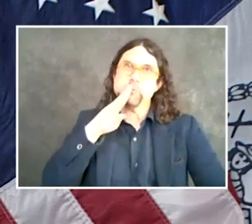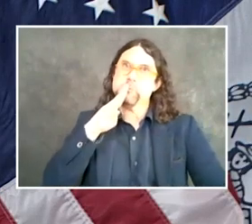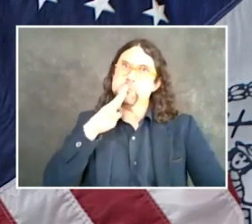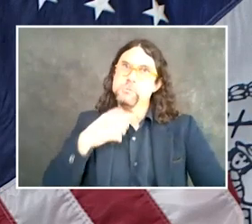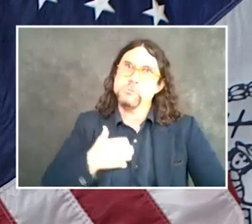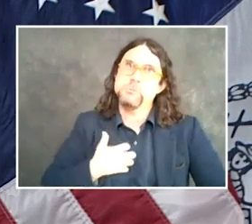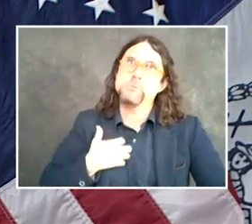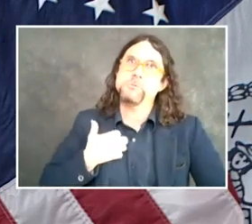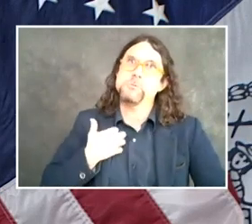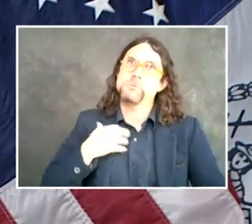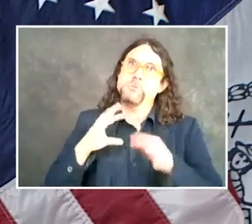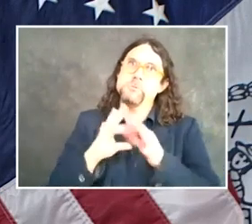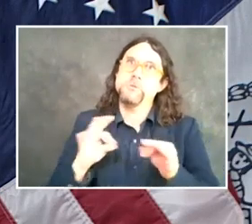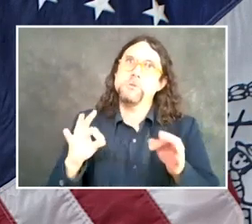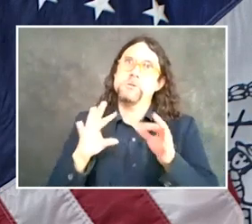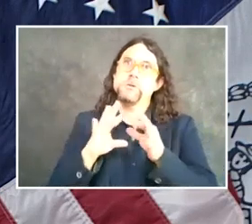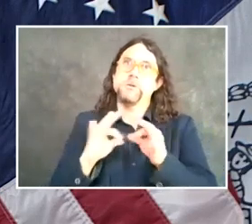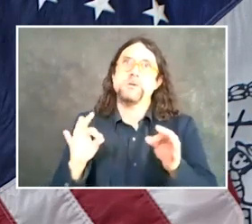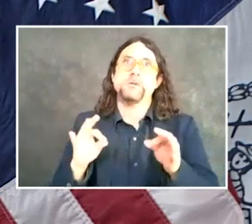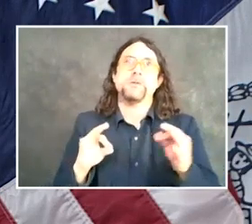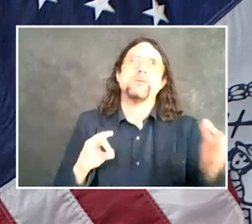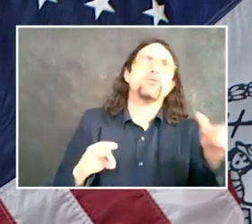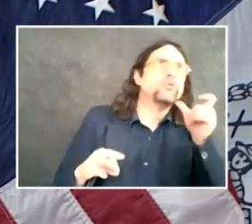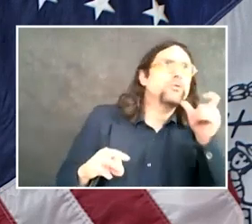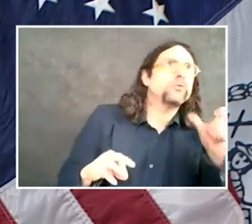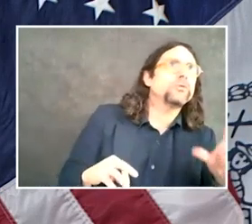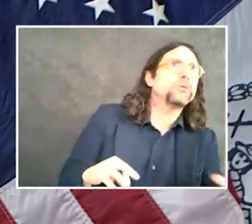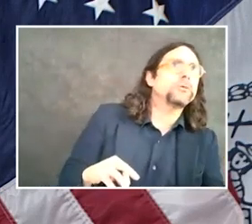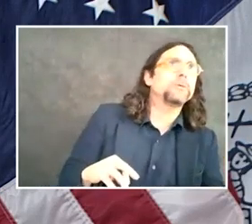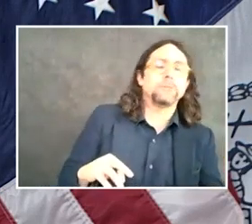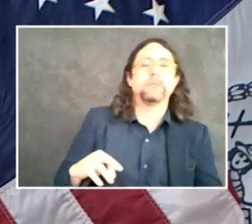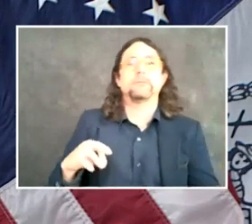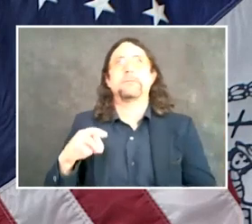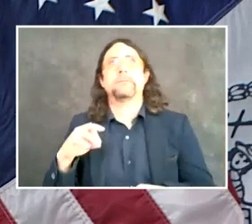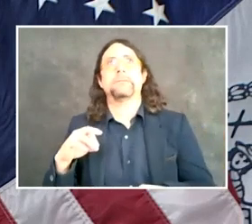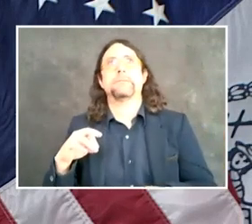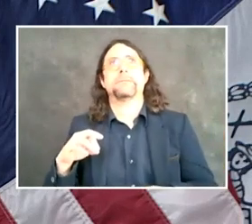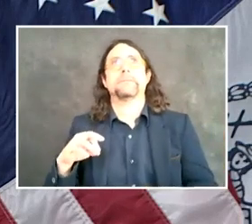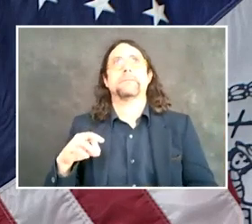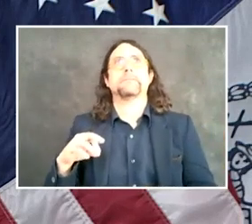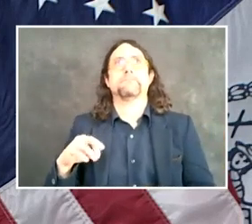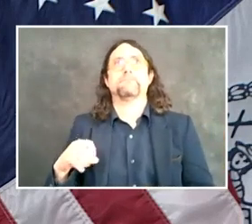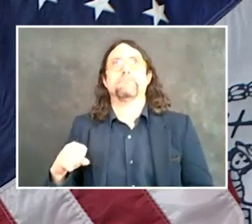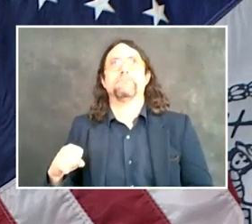WITH CLOSELY. AND IF YOU SAW ANGER AND